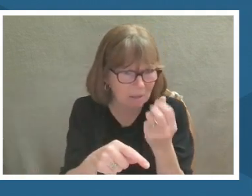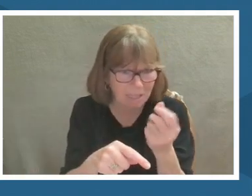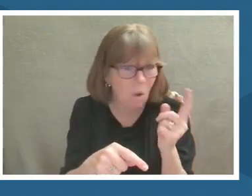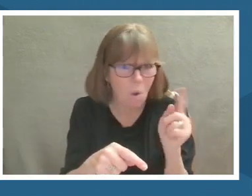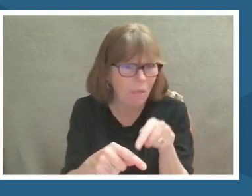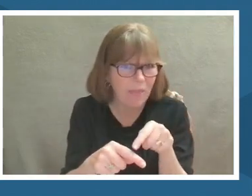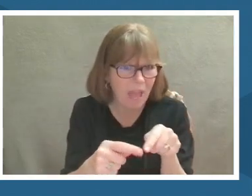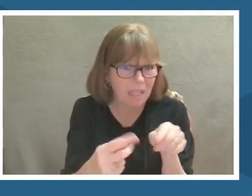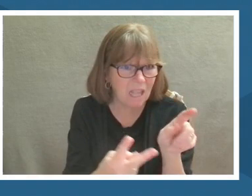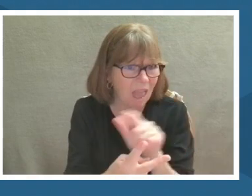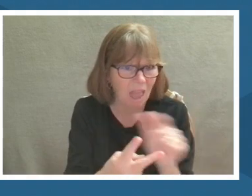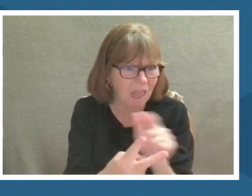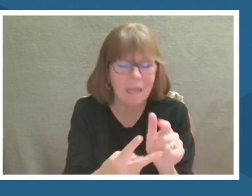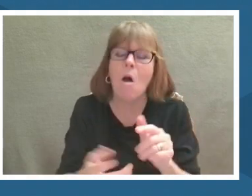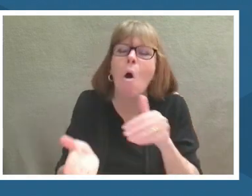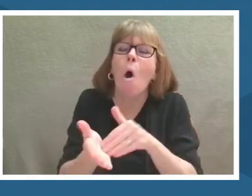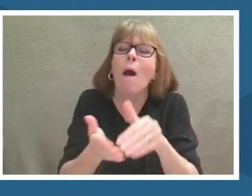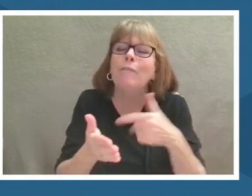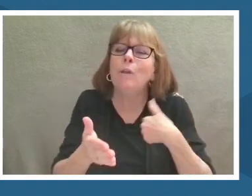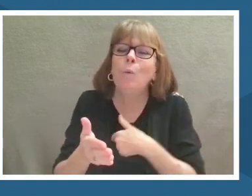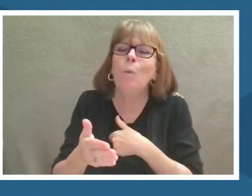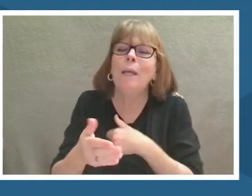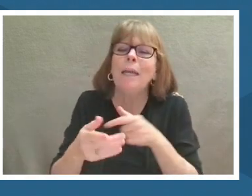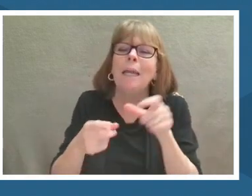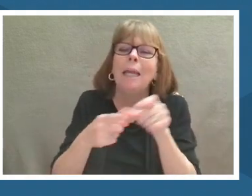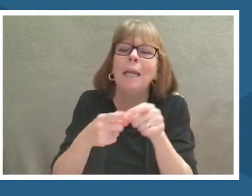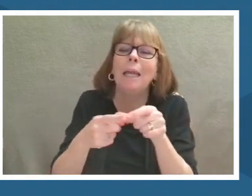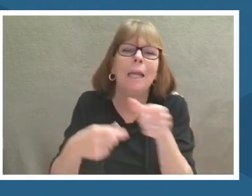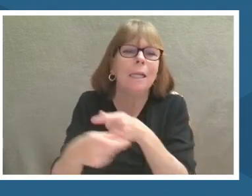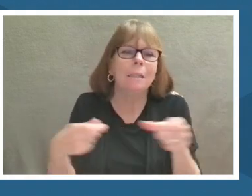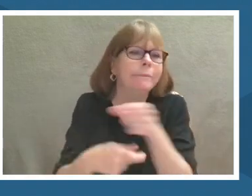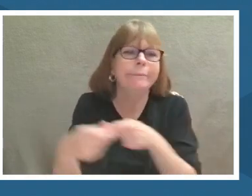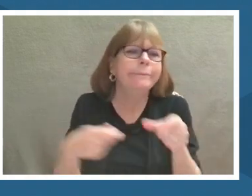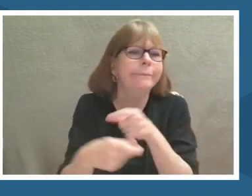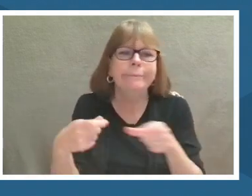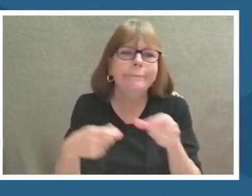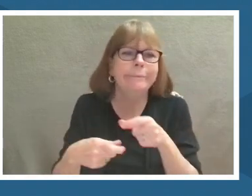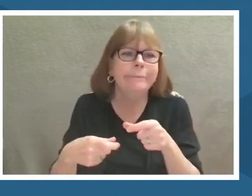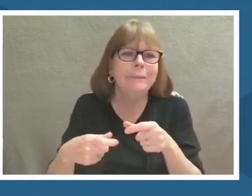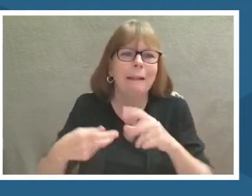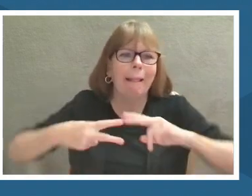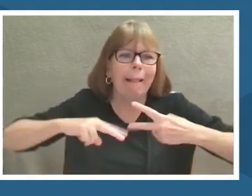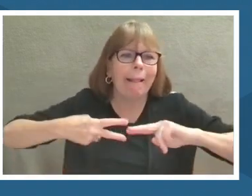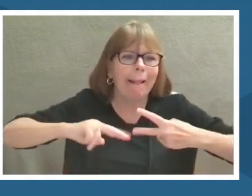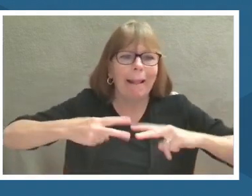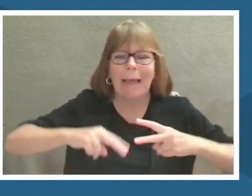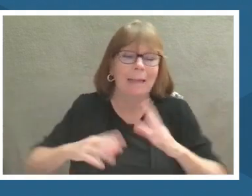and i think this report which is